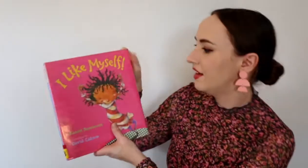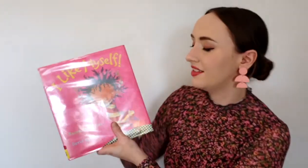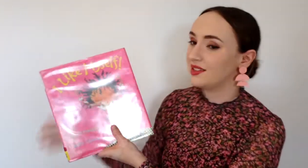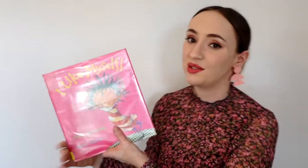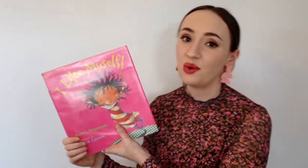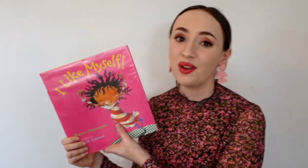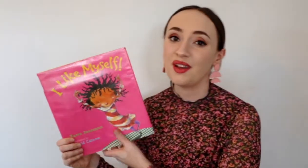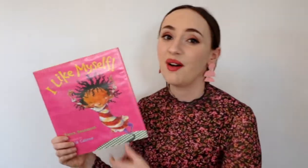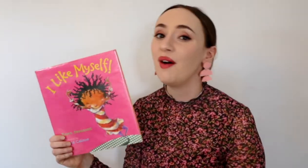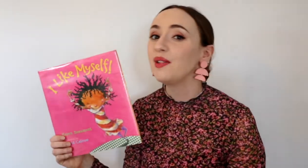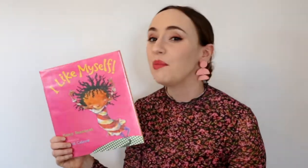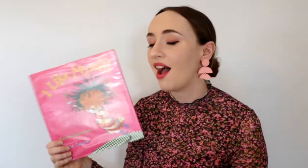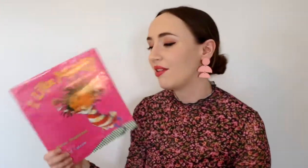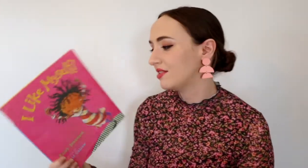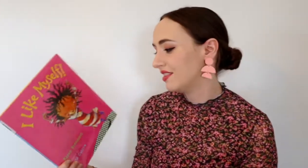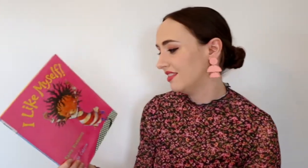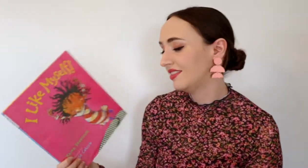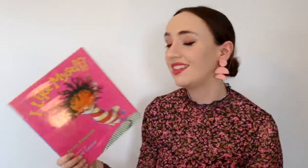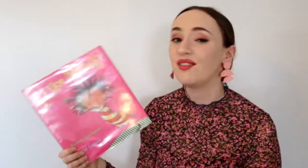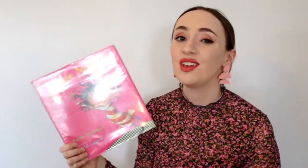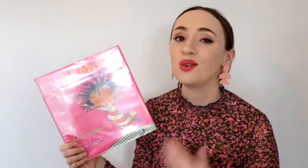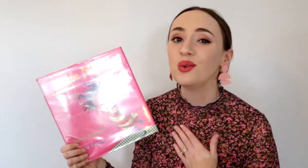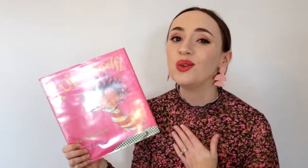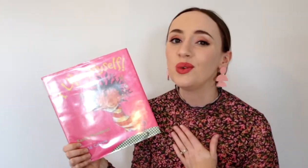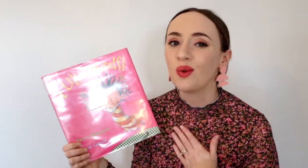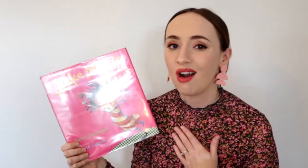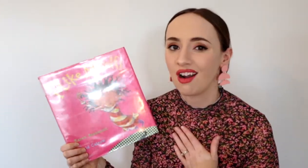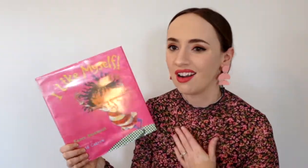The story all about loving who you are.